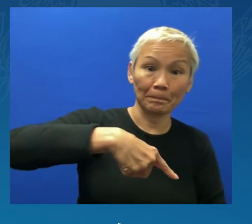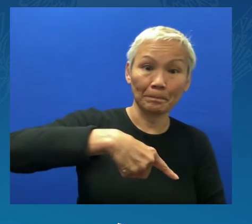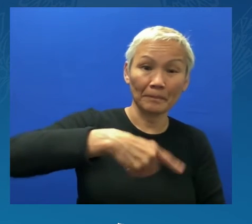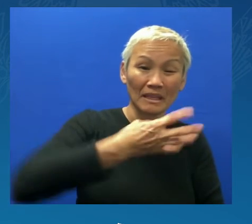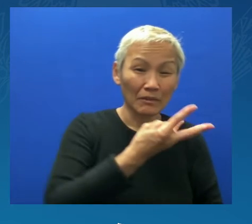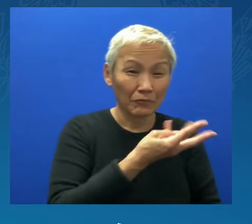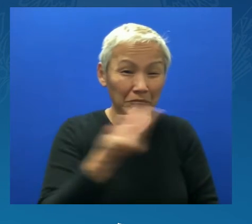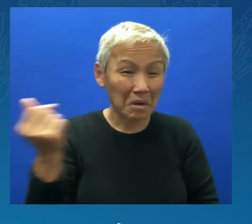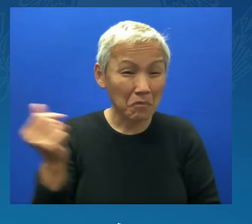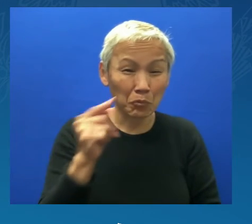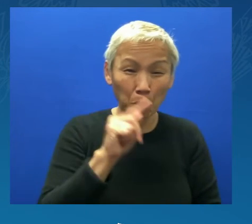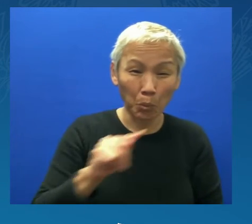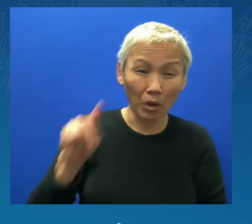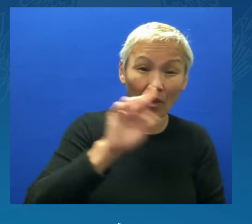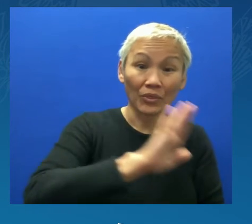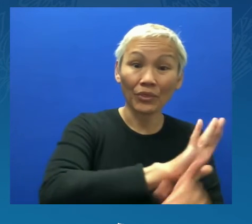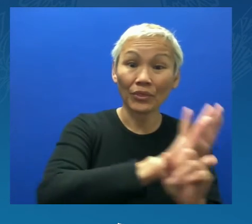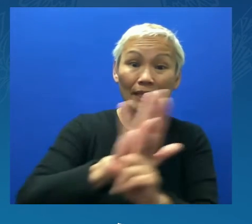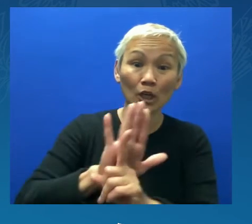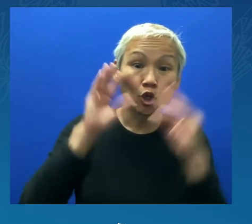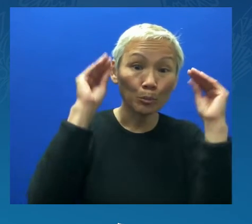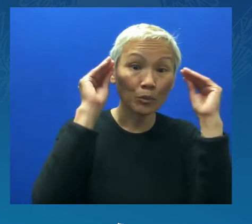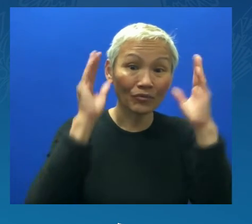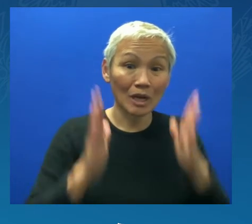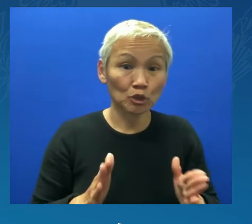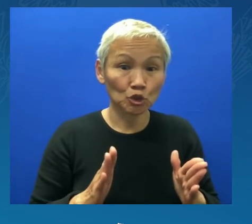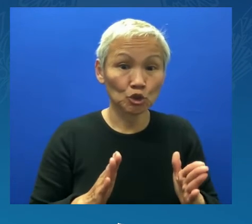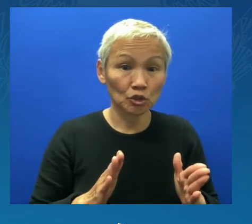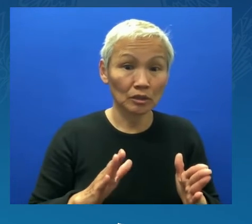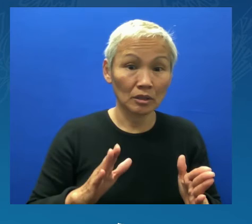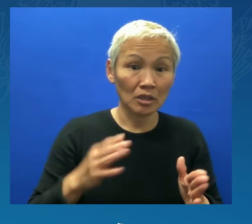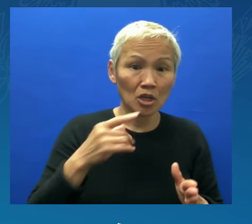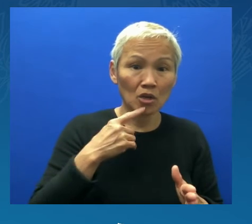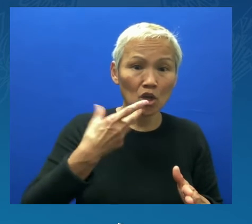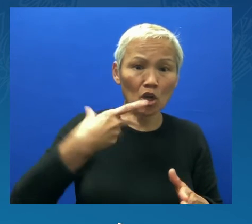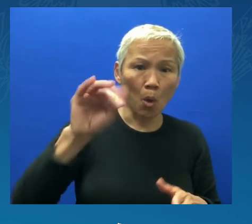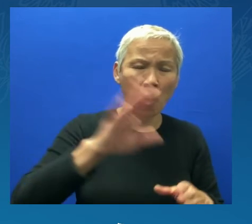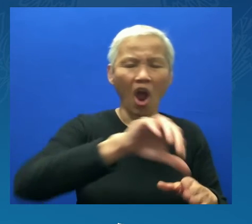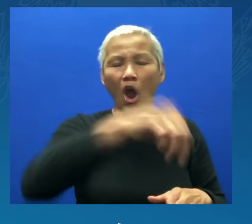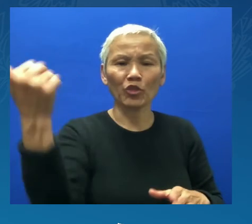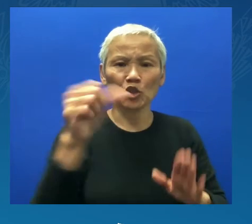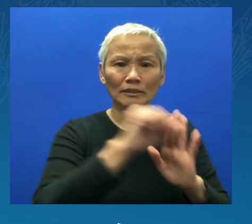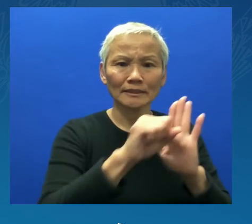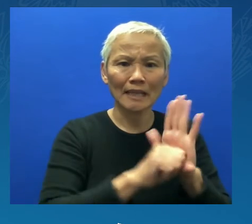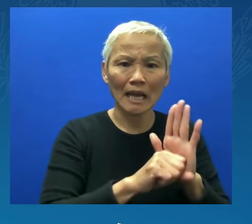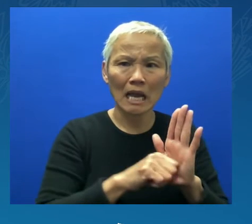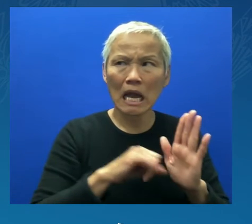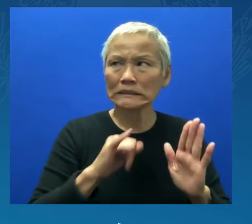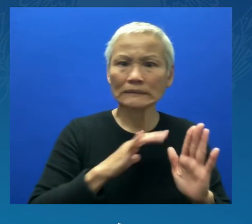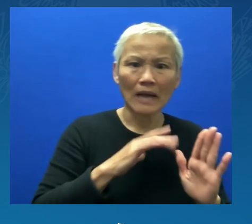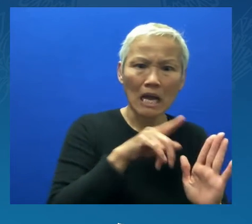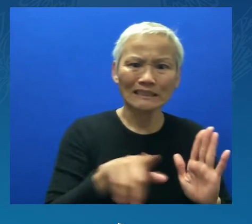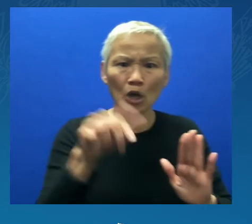to go to different states and do what is necessary. You know, I didn't mention one of the things